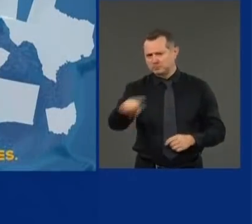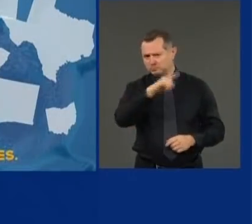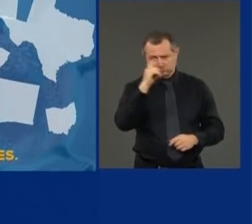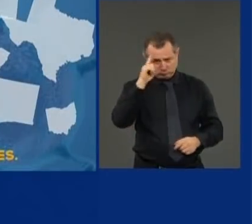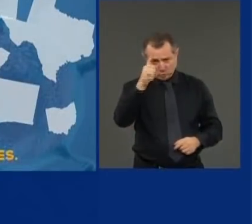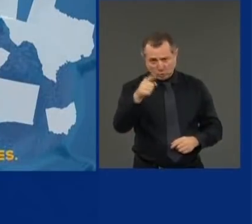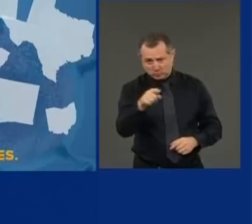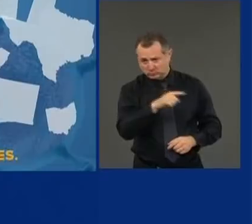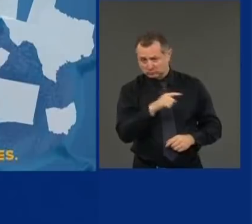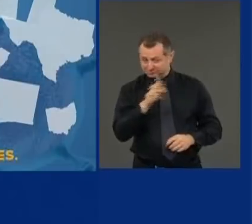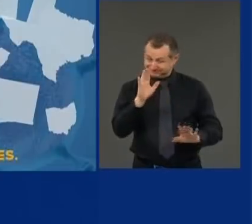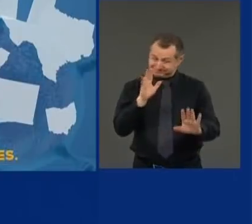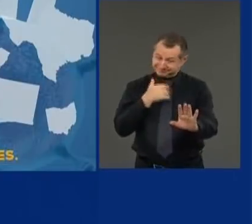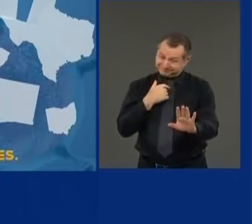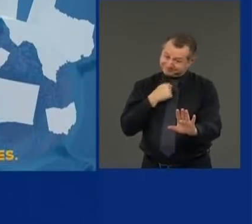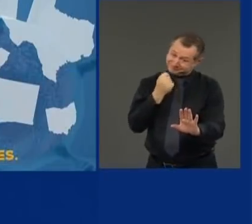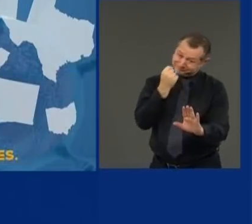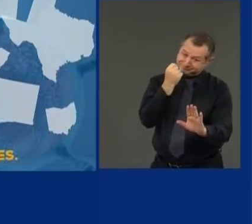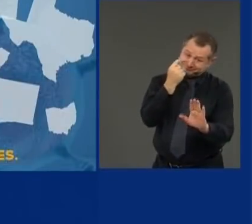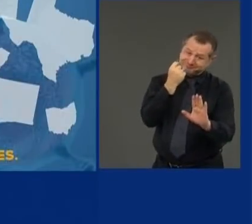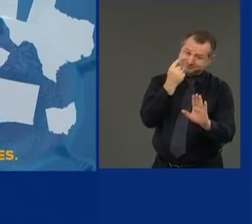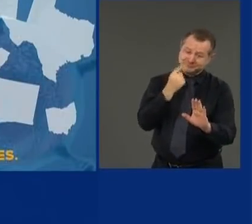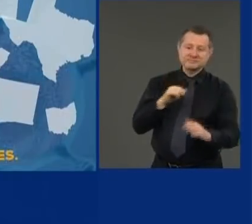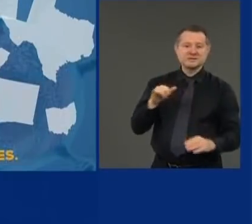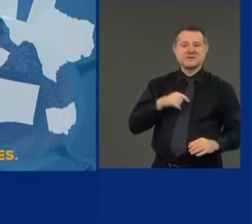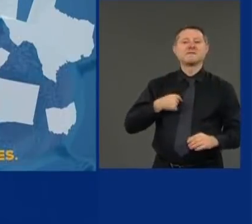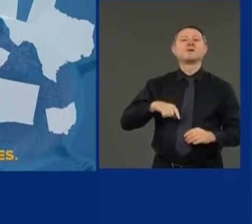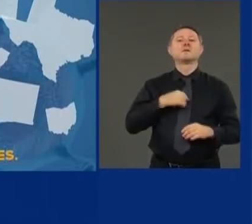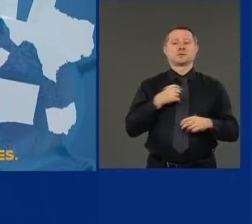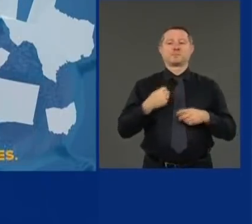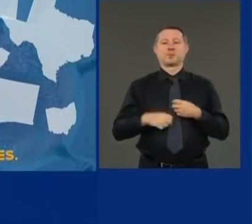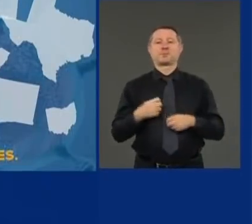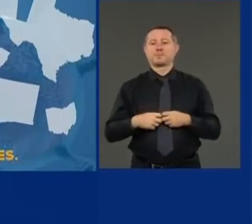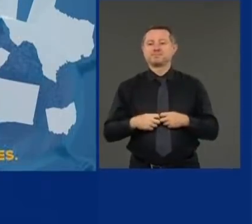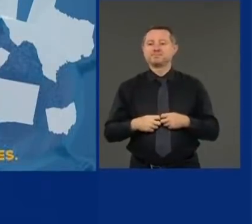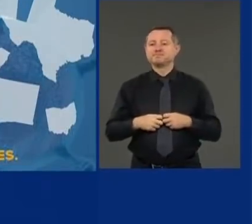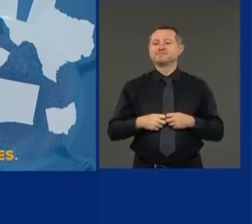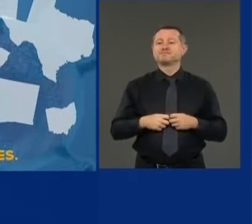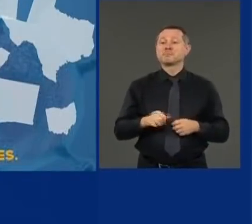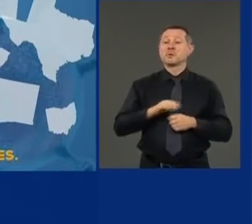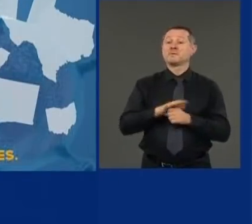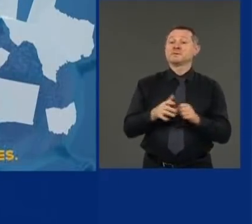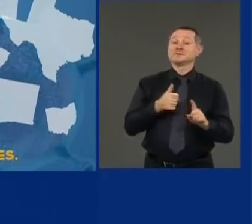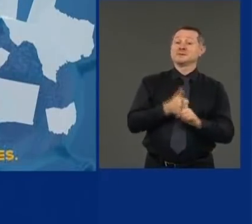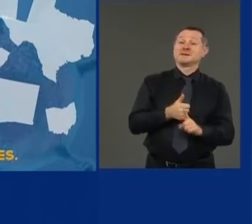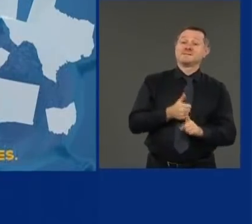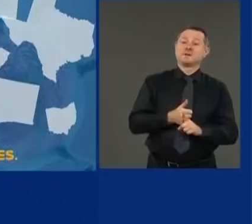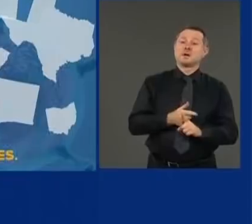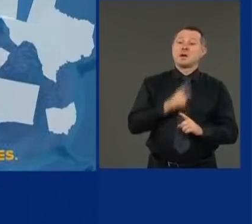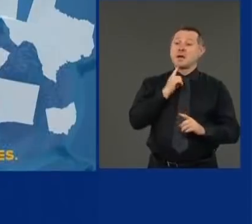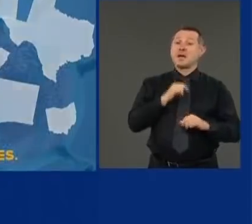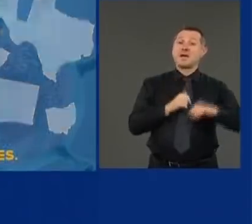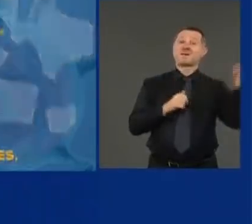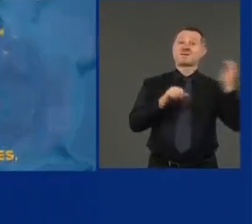IT IS INEVITABLE. SO, YES, NEW YORKERS HAVE TO BEç